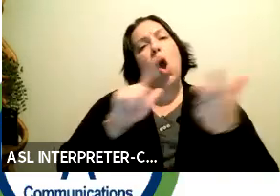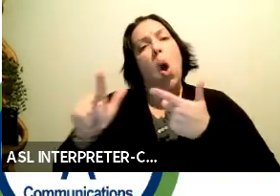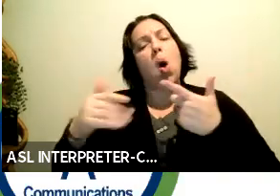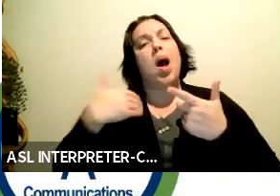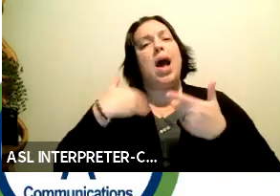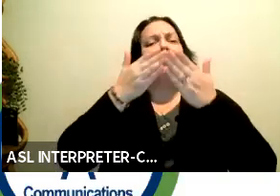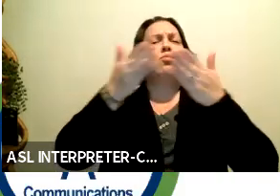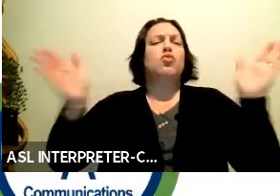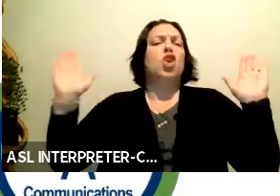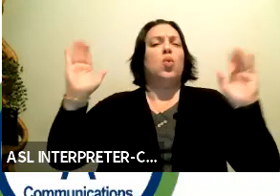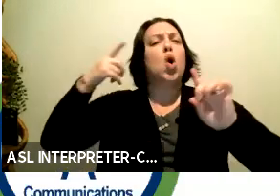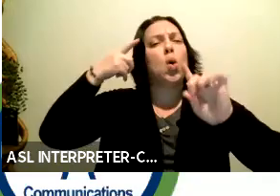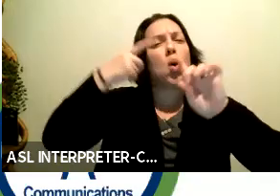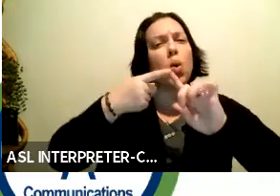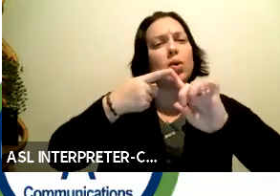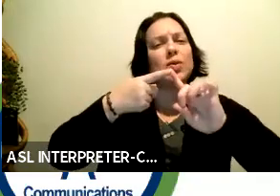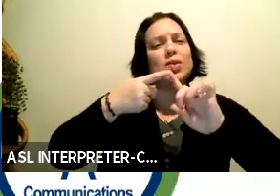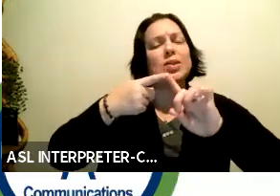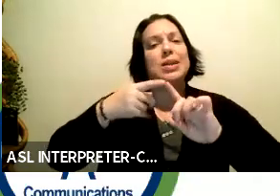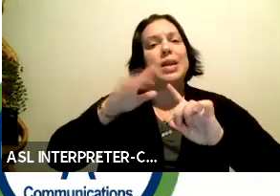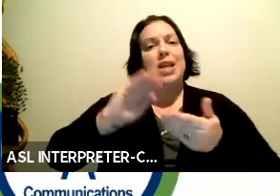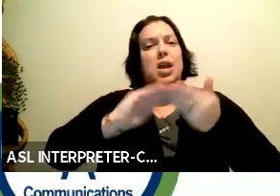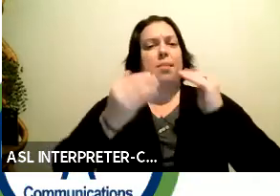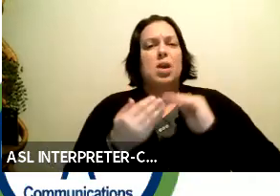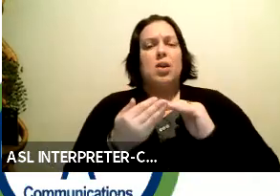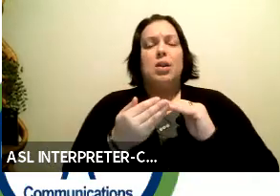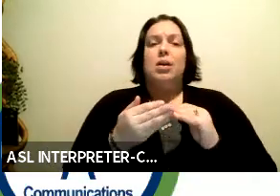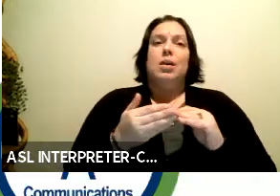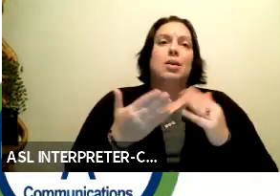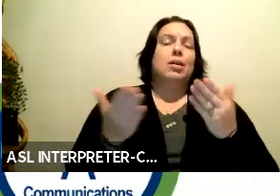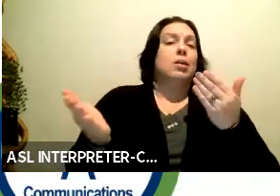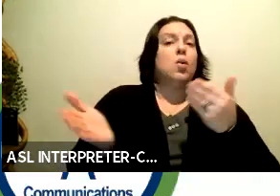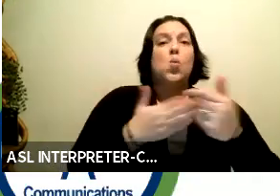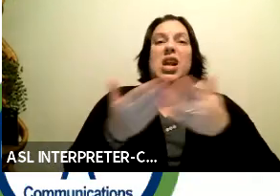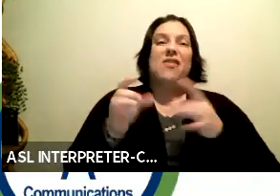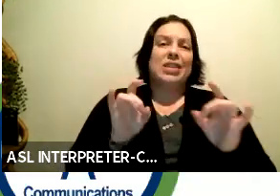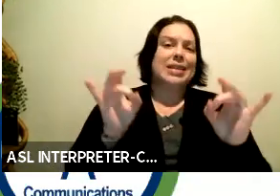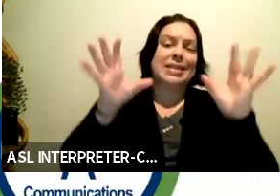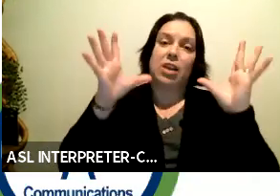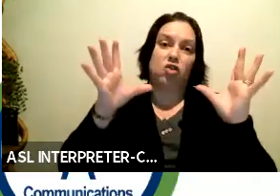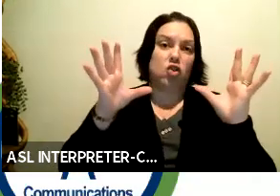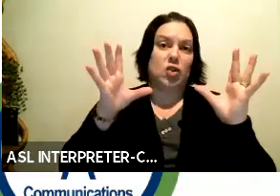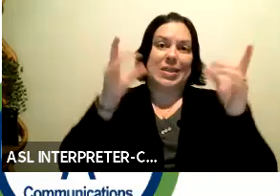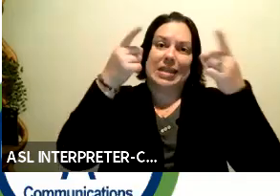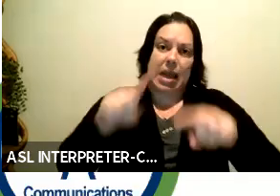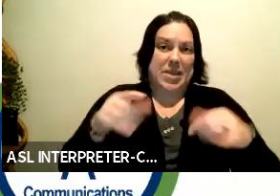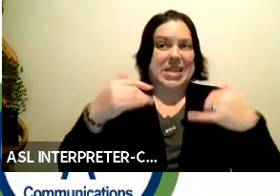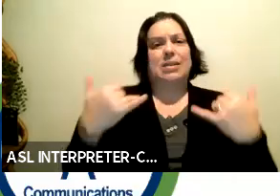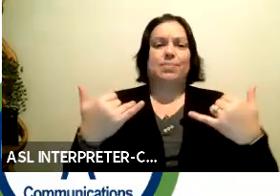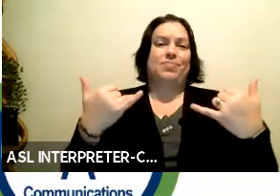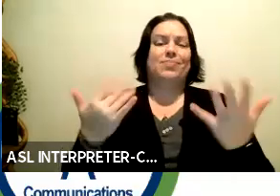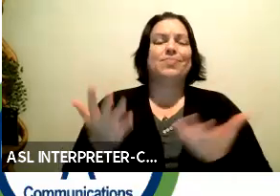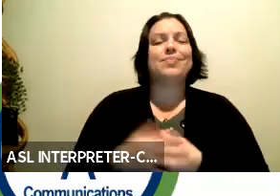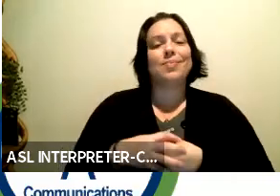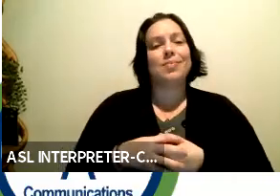disruptions caused by whatever the disaster is today. So it was out of this growing recognition